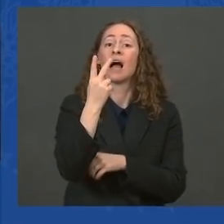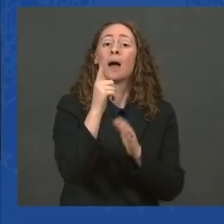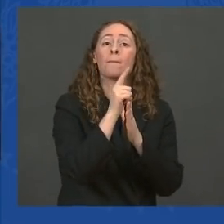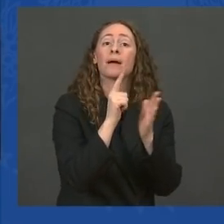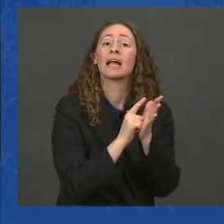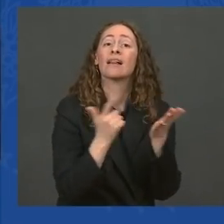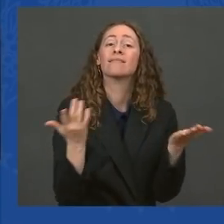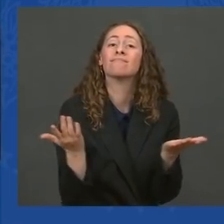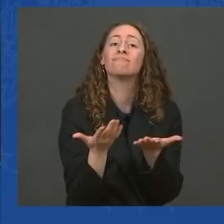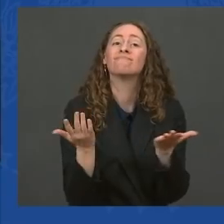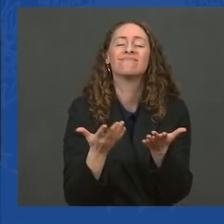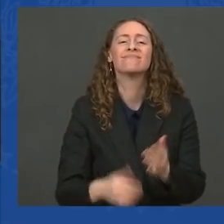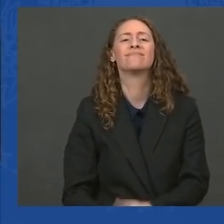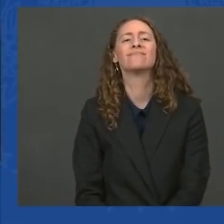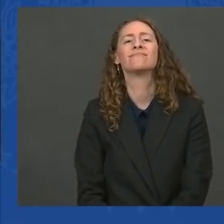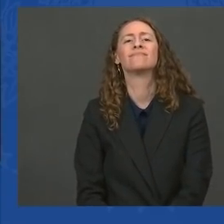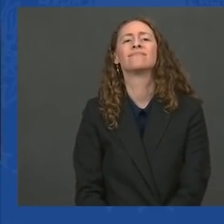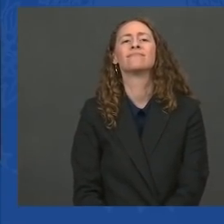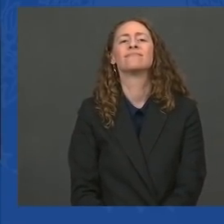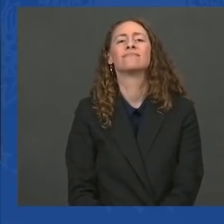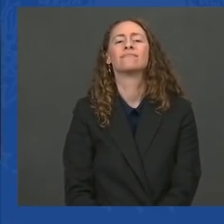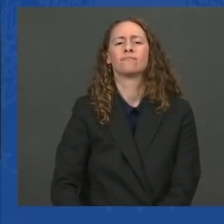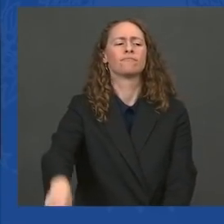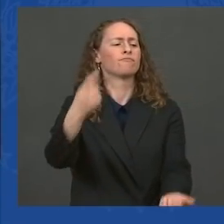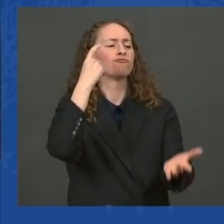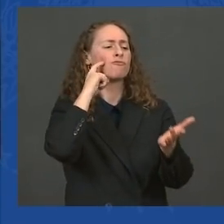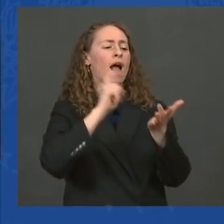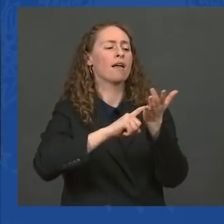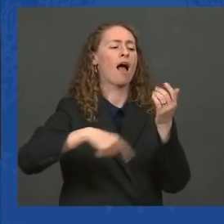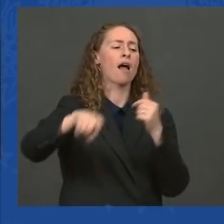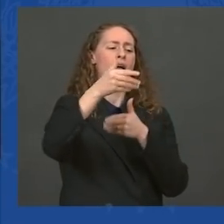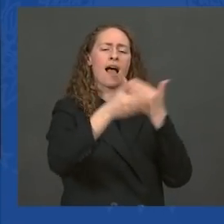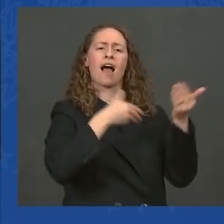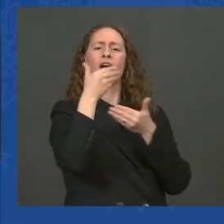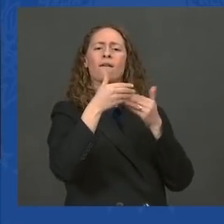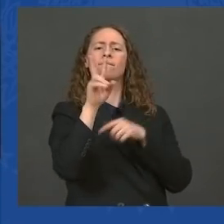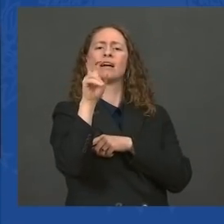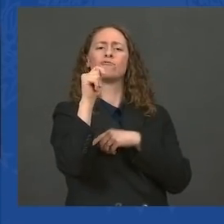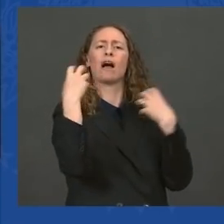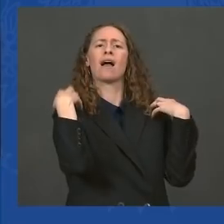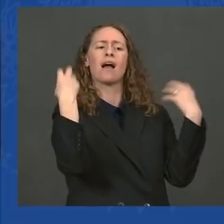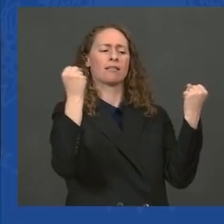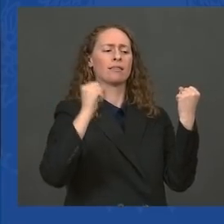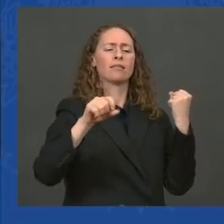and Representatives Rice and Latta for their work to help veterans find a way to continue to serve their country.